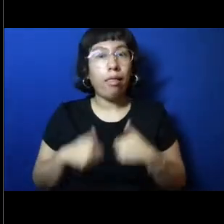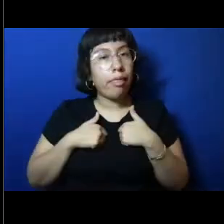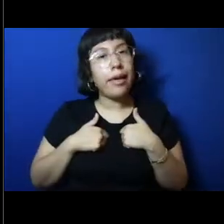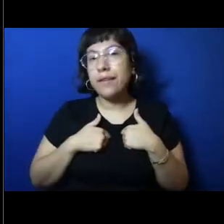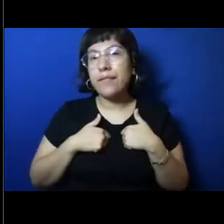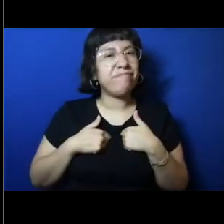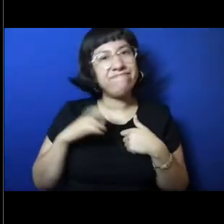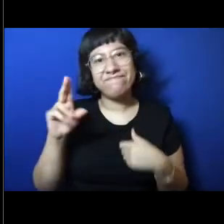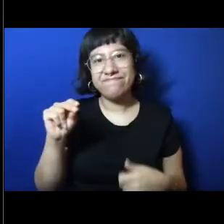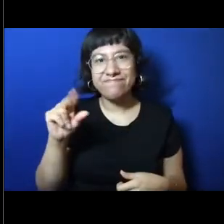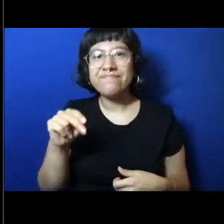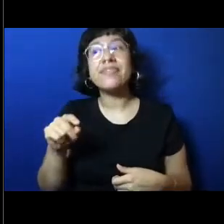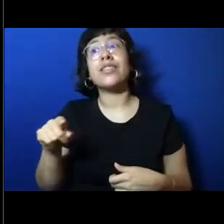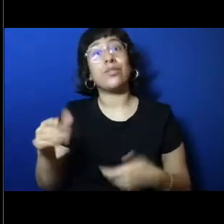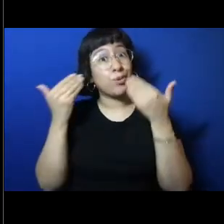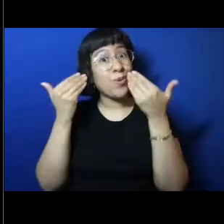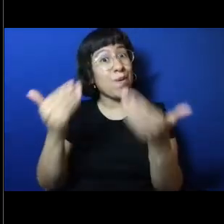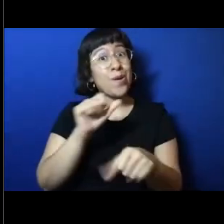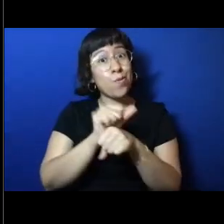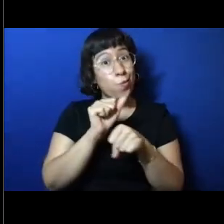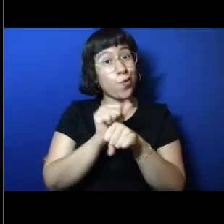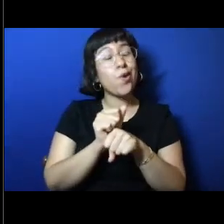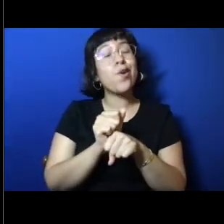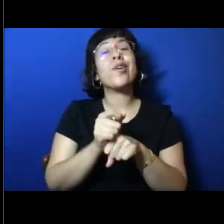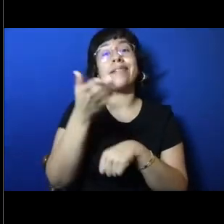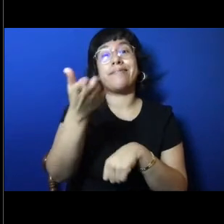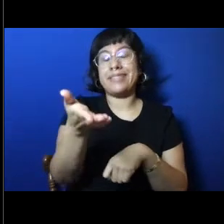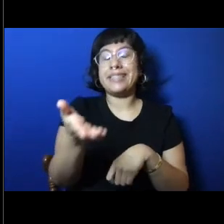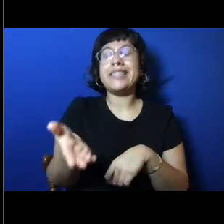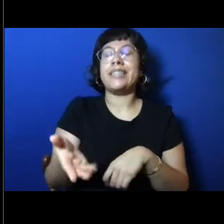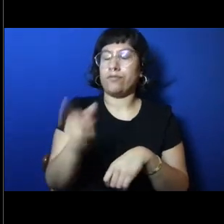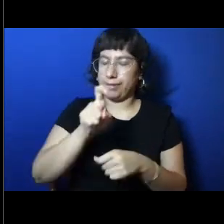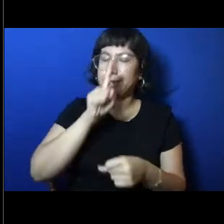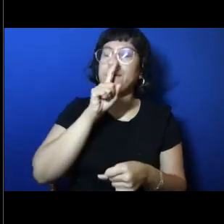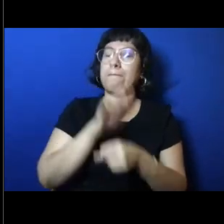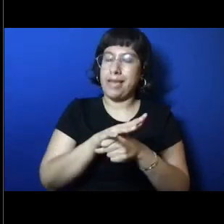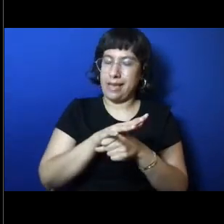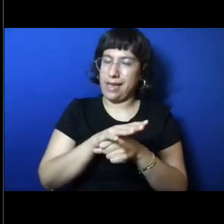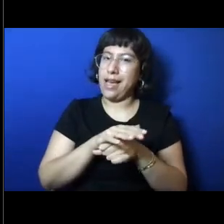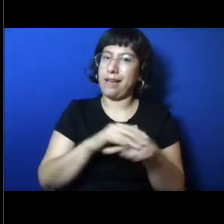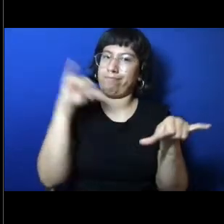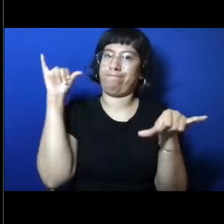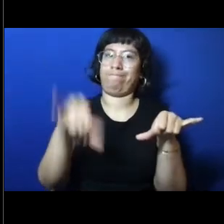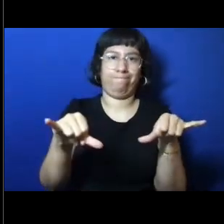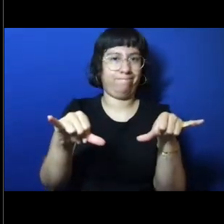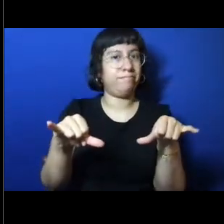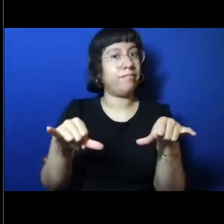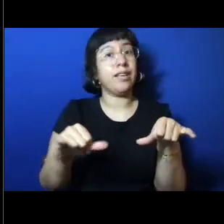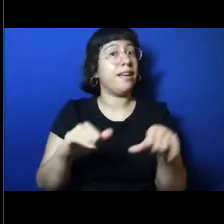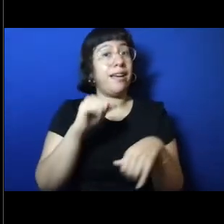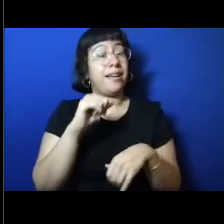you have to be committed to work there for a period of time, because it's not an easy place to get to quite honestly.